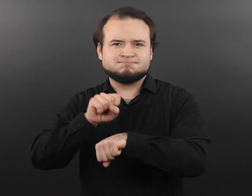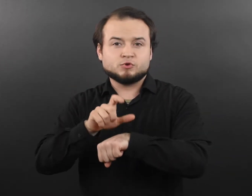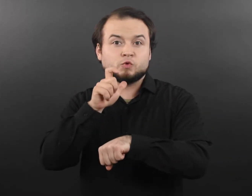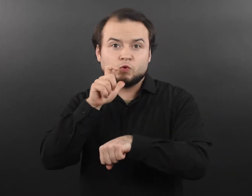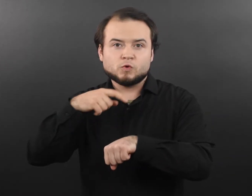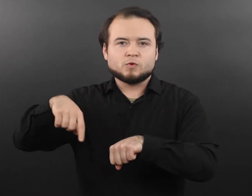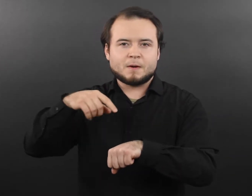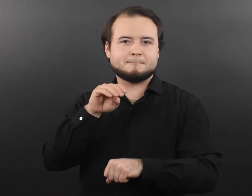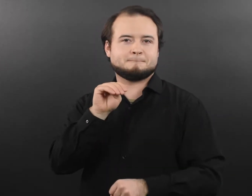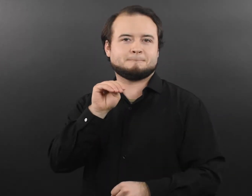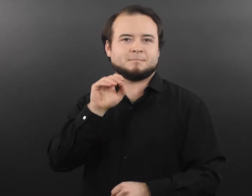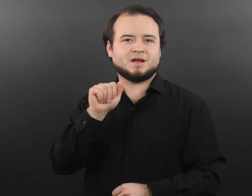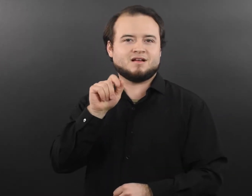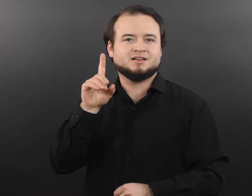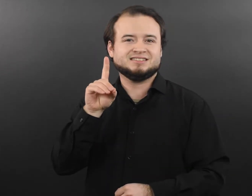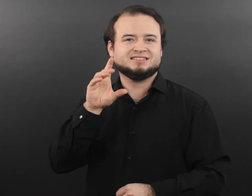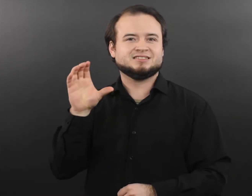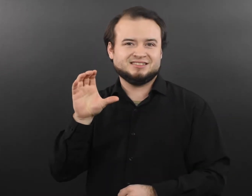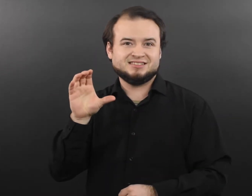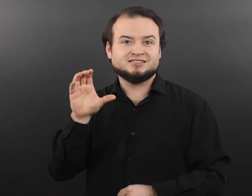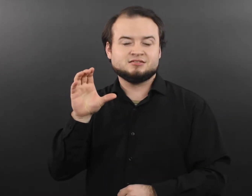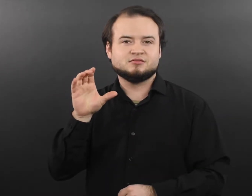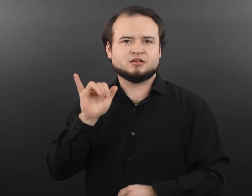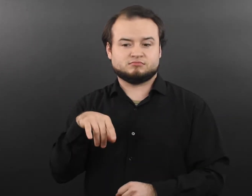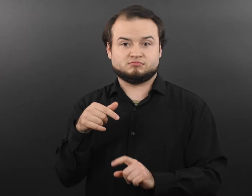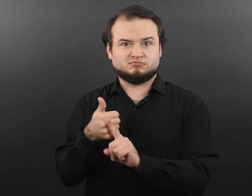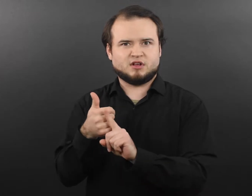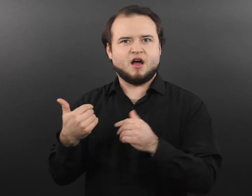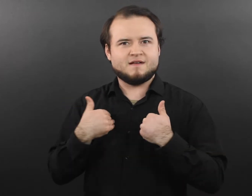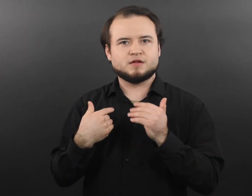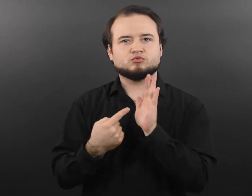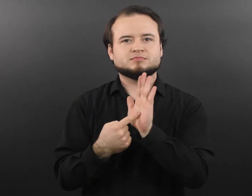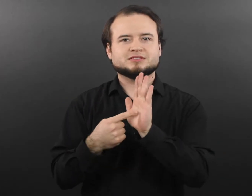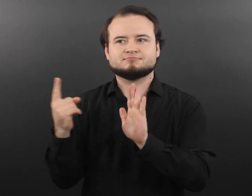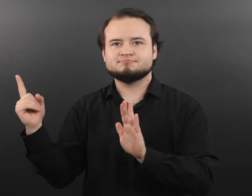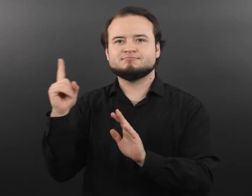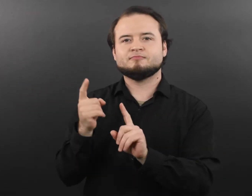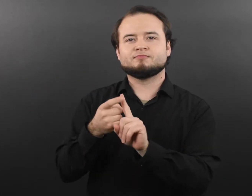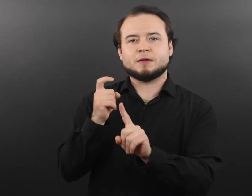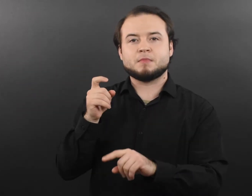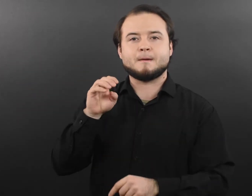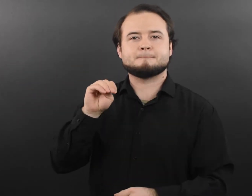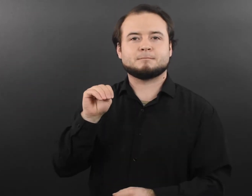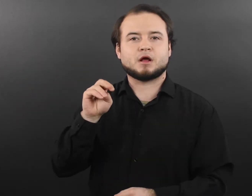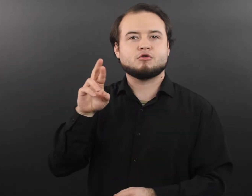Licensure work group led by the Minnesota Association of Deaf Citizens, which had